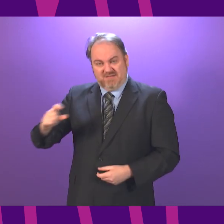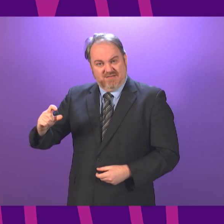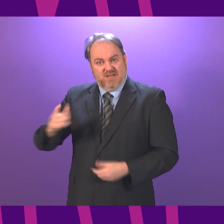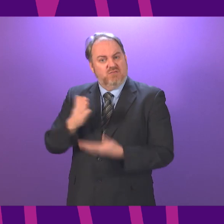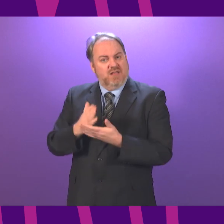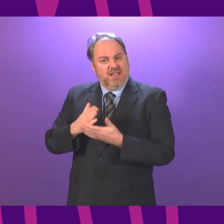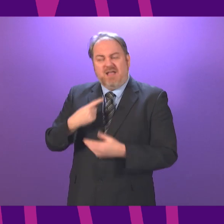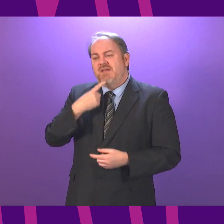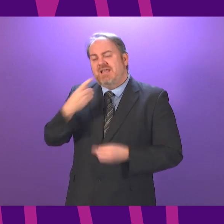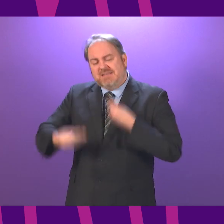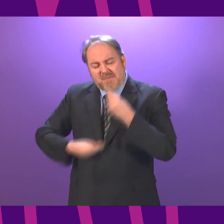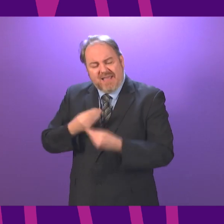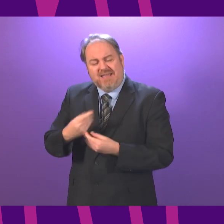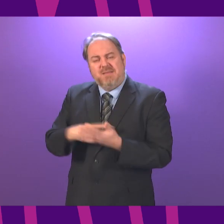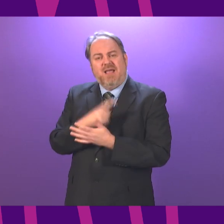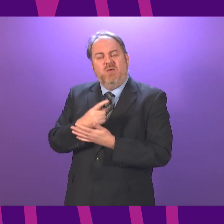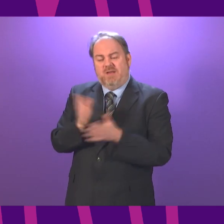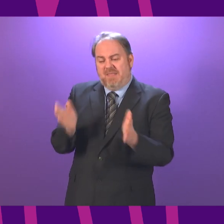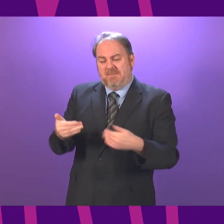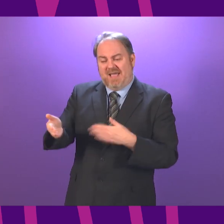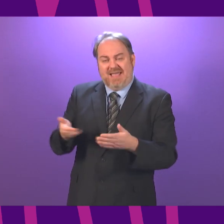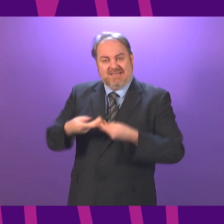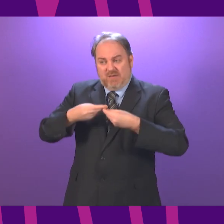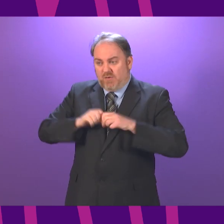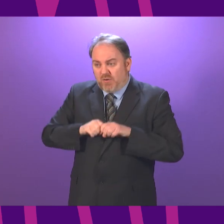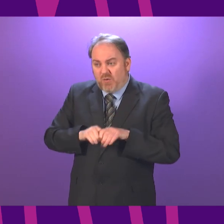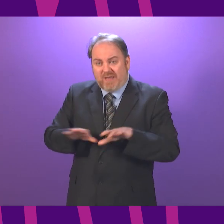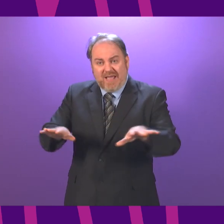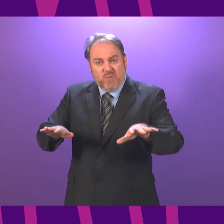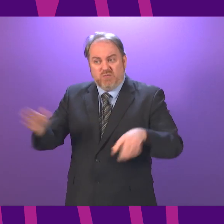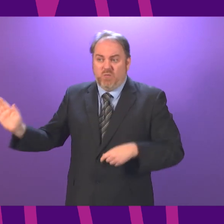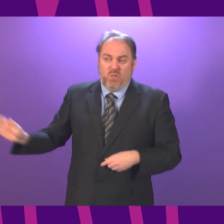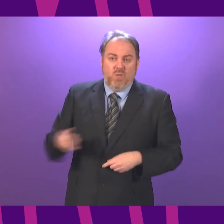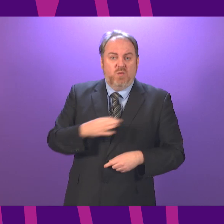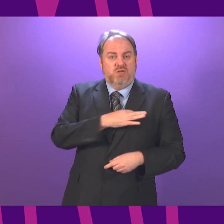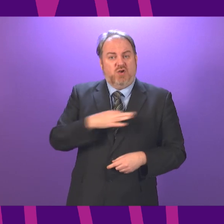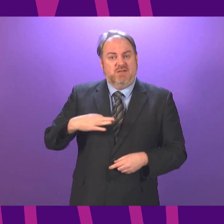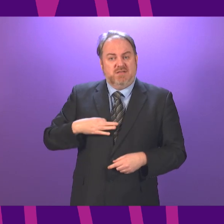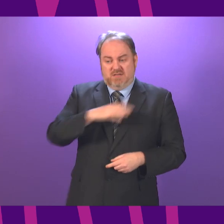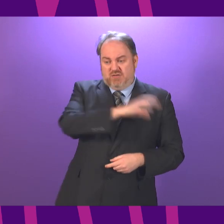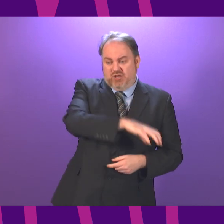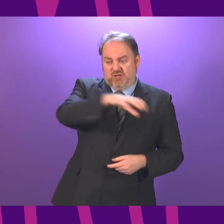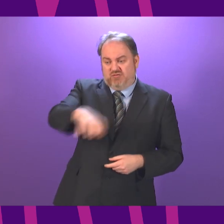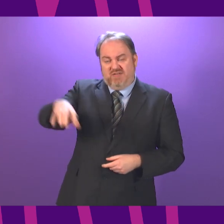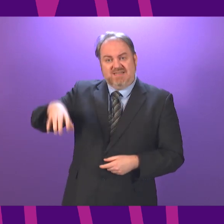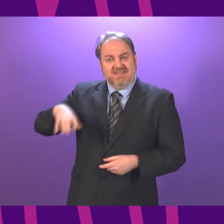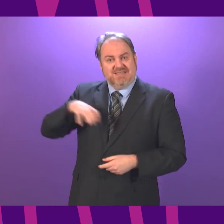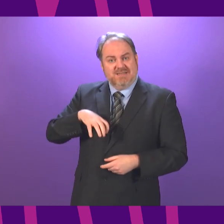getting packs of vaccine to every GP practice. That is speeding up as supply speeds up and the